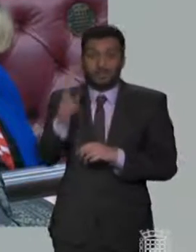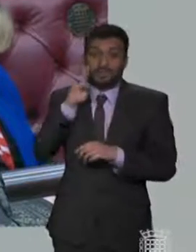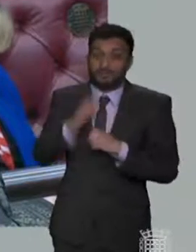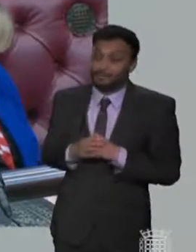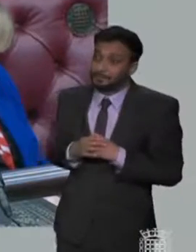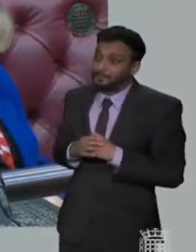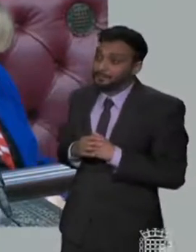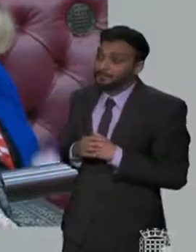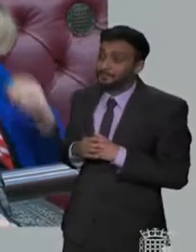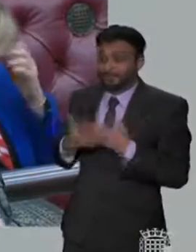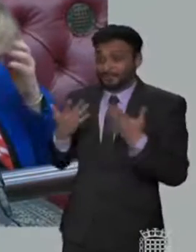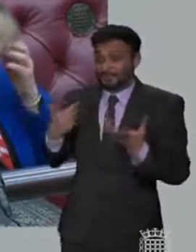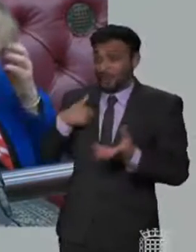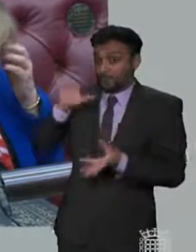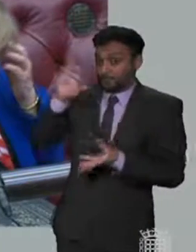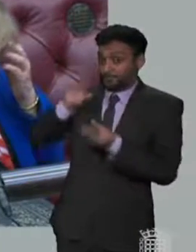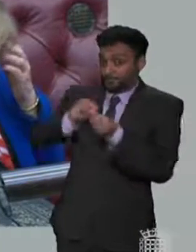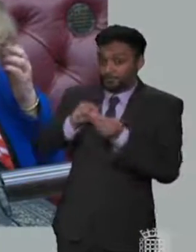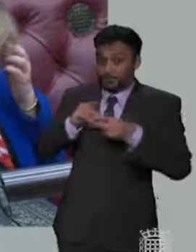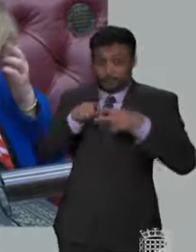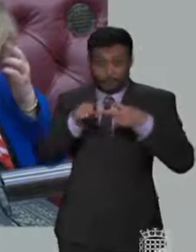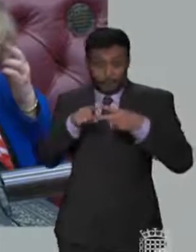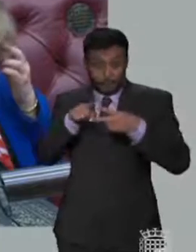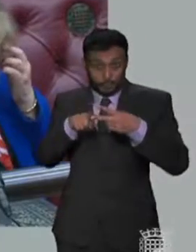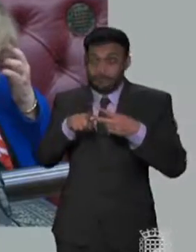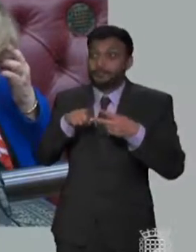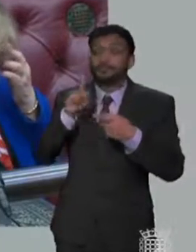saying two things firstly can i also endorse the great work of david buxton